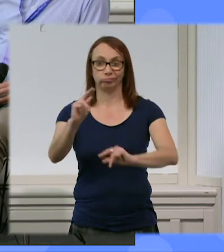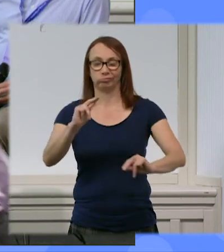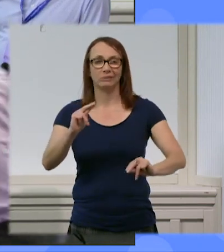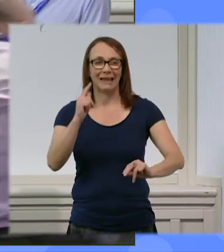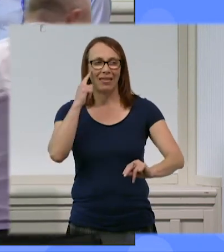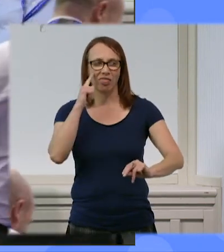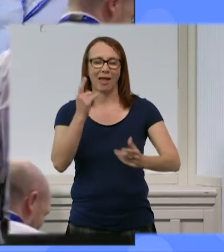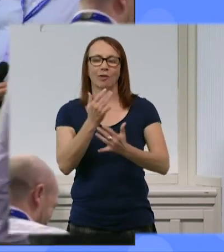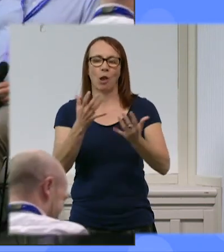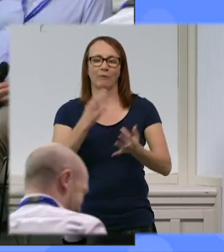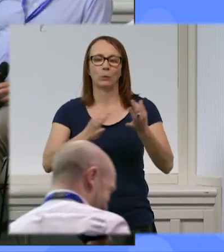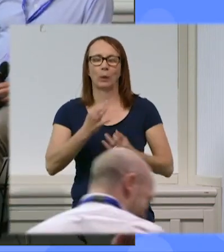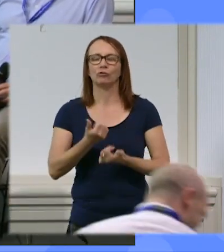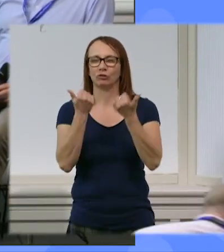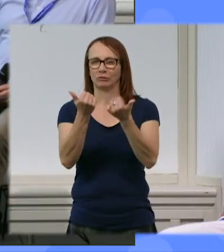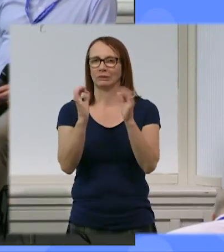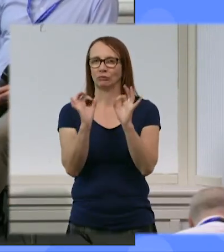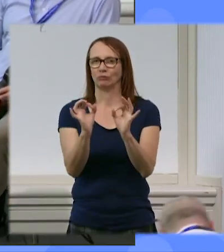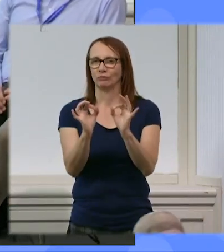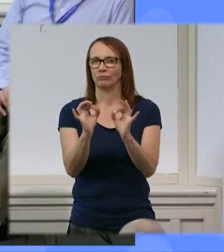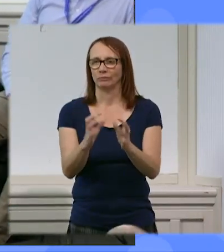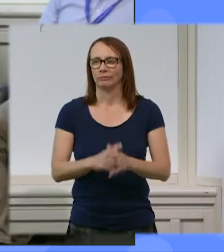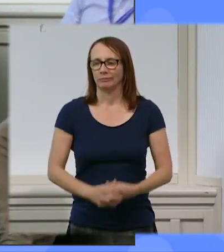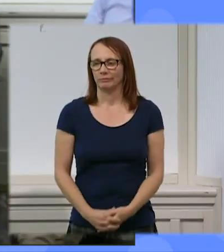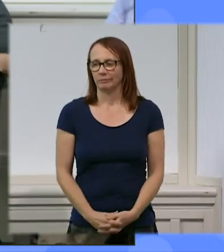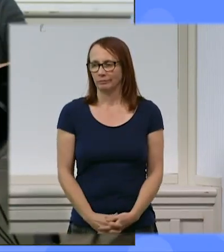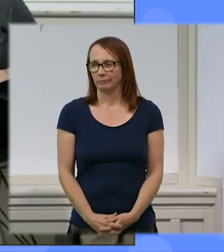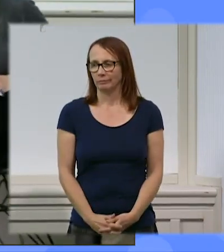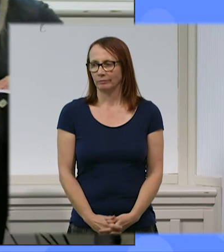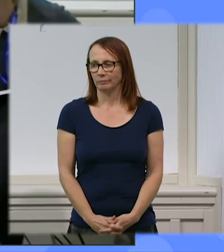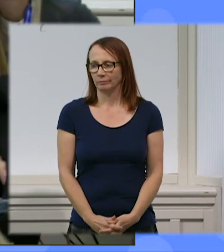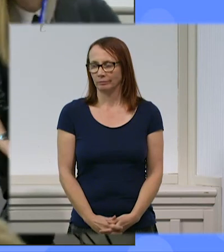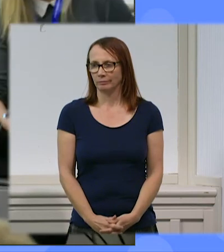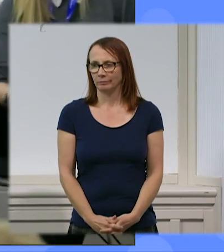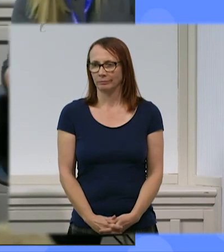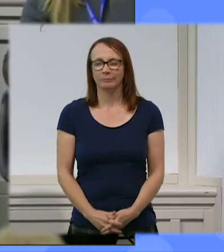bubbling up in the audience and now you'll know from this morning that we